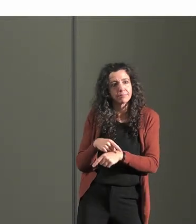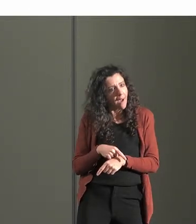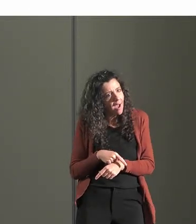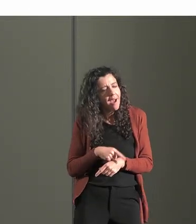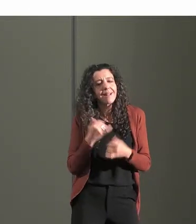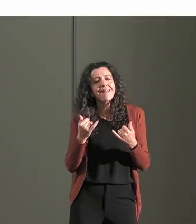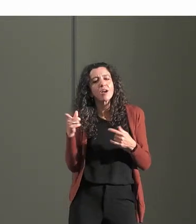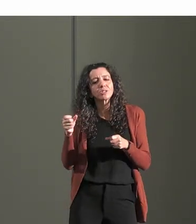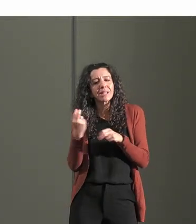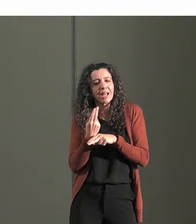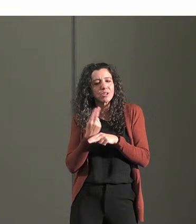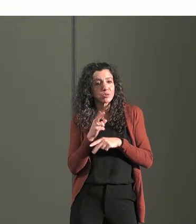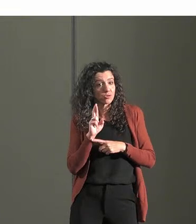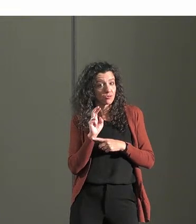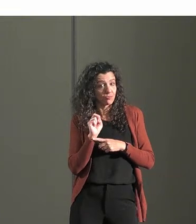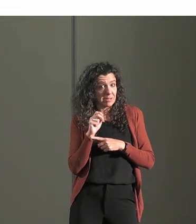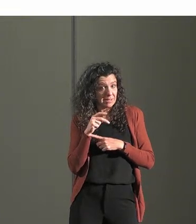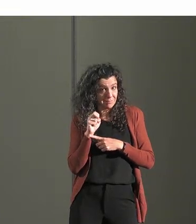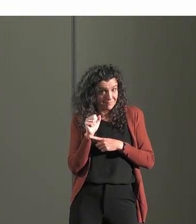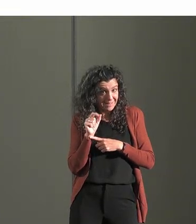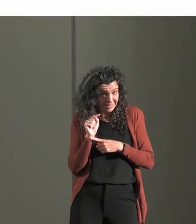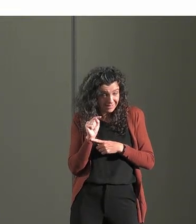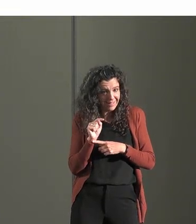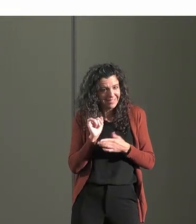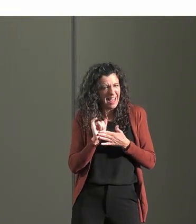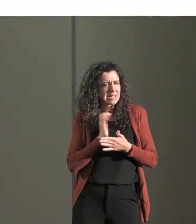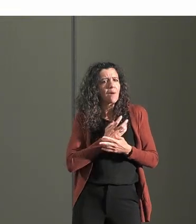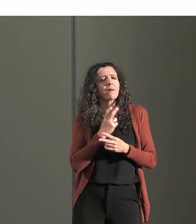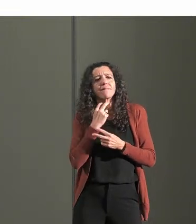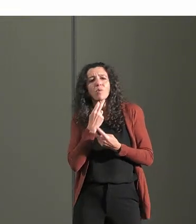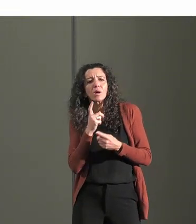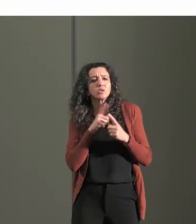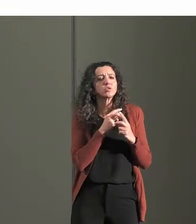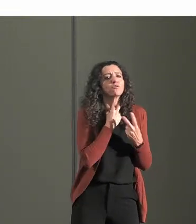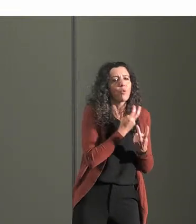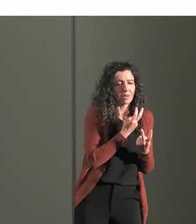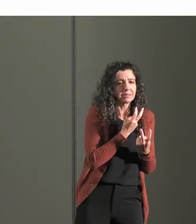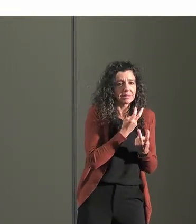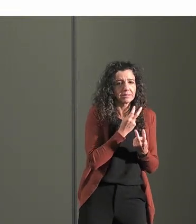her. She is able to use repeat. Which is our voice to